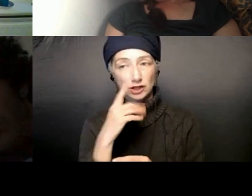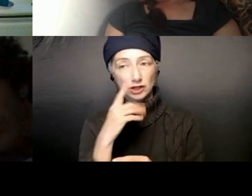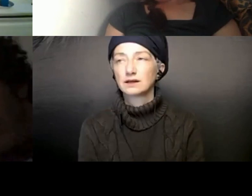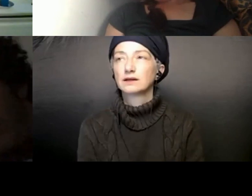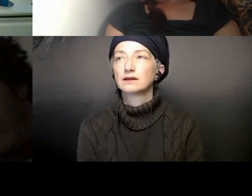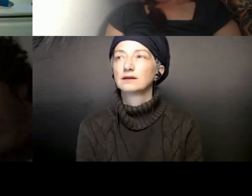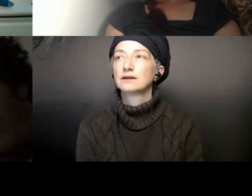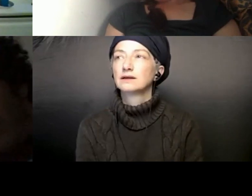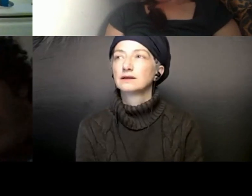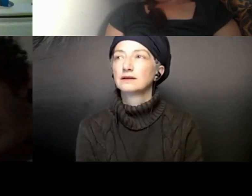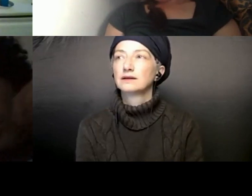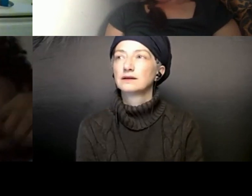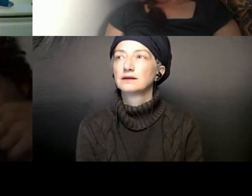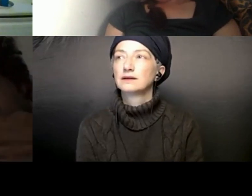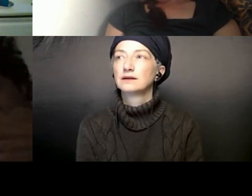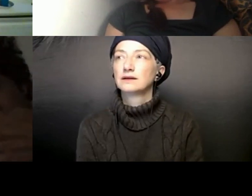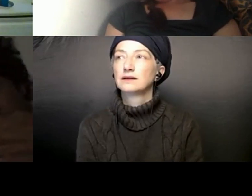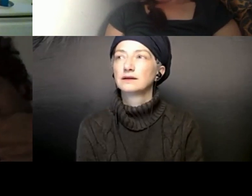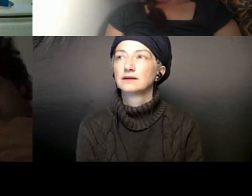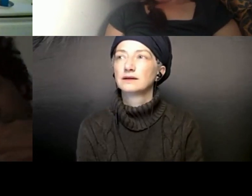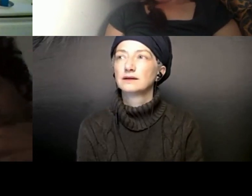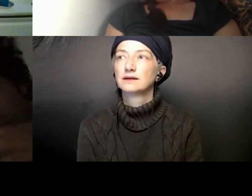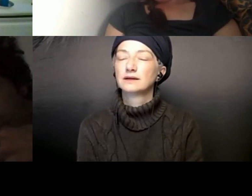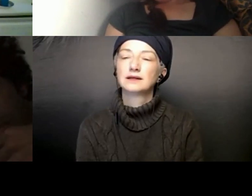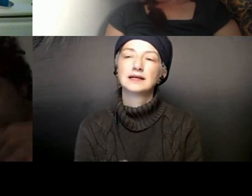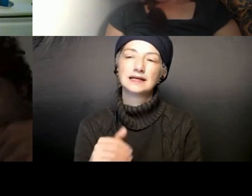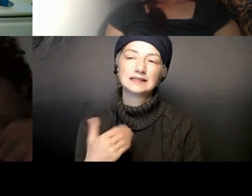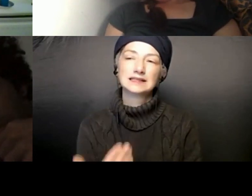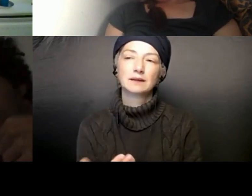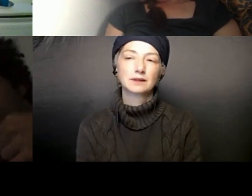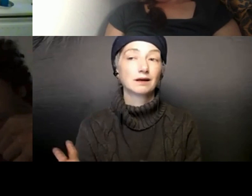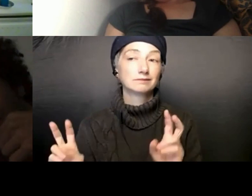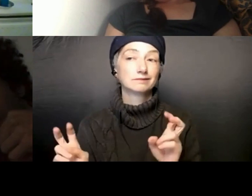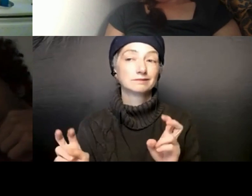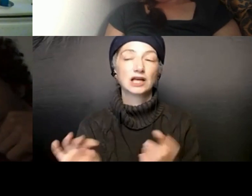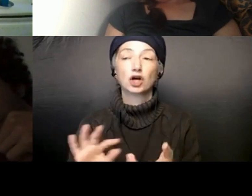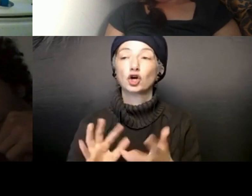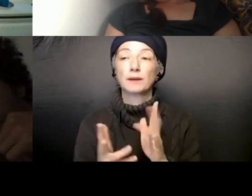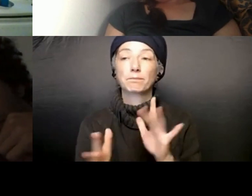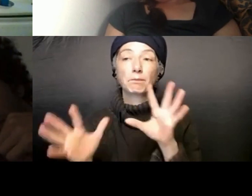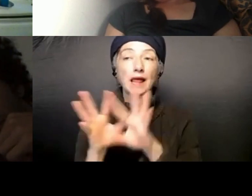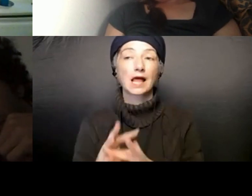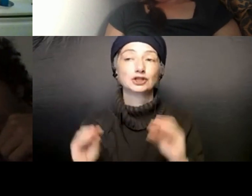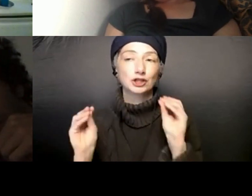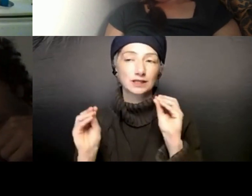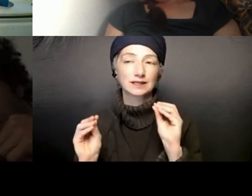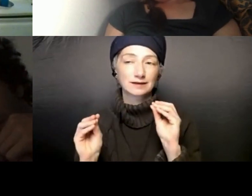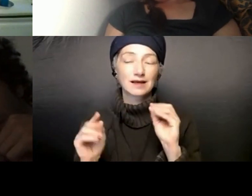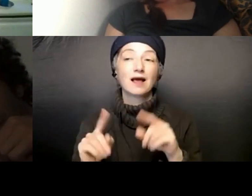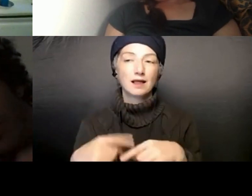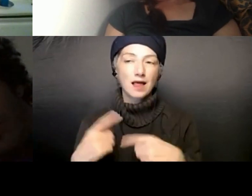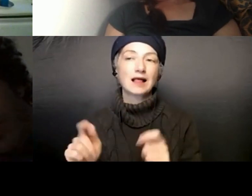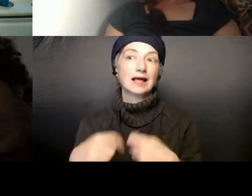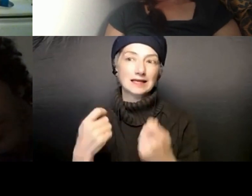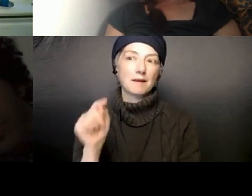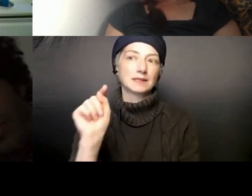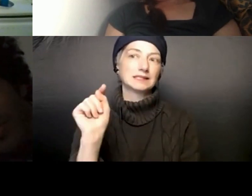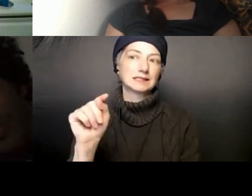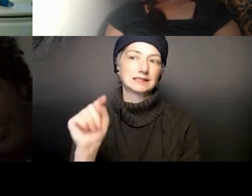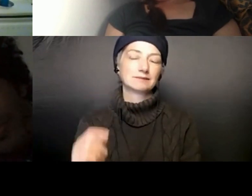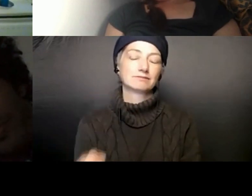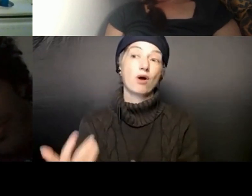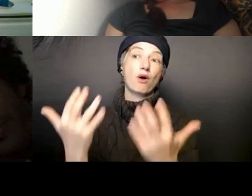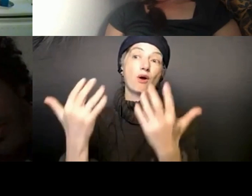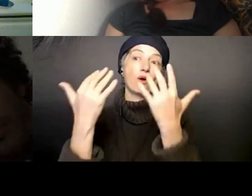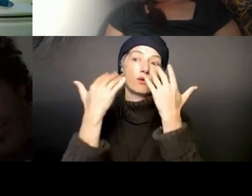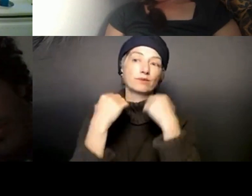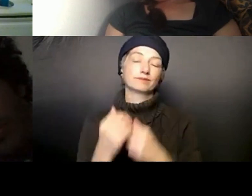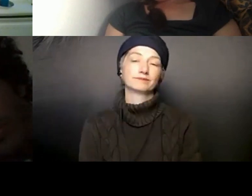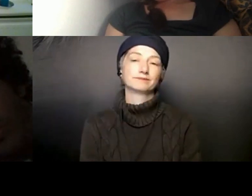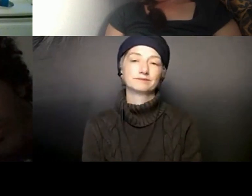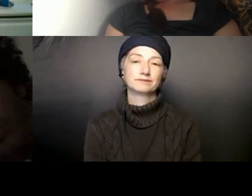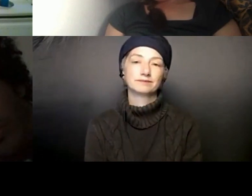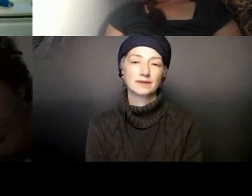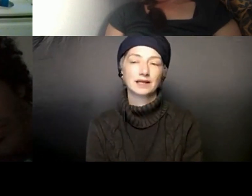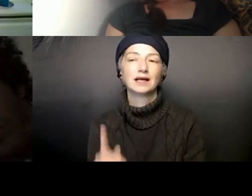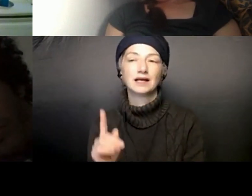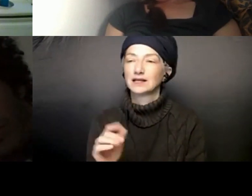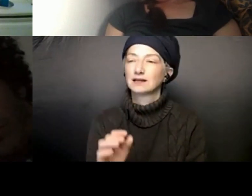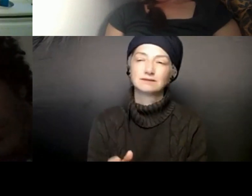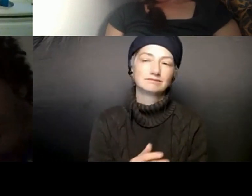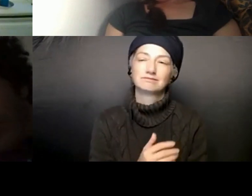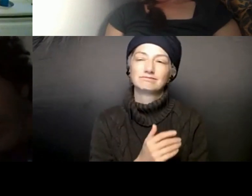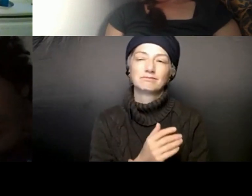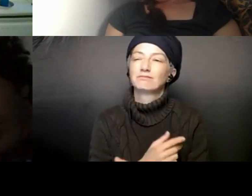I think there is a certain kind of crip magic that really can come from that. That is just the most beautiful thing to me.